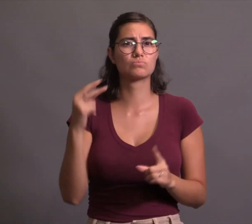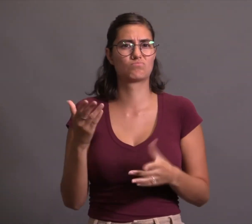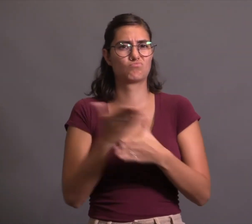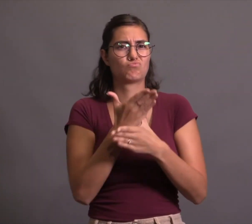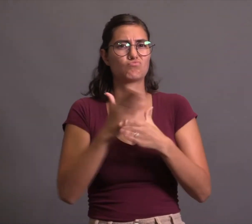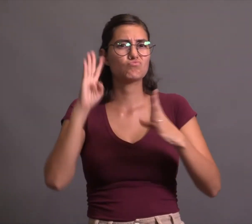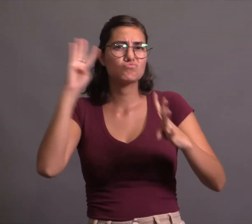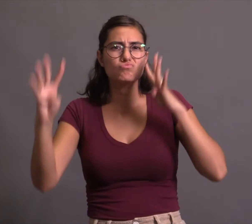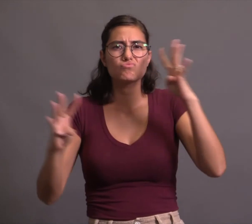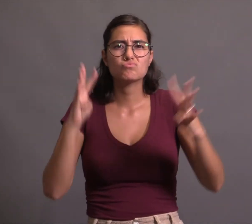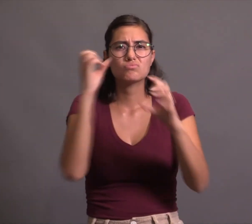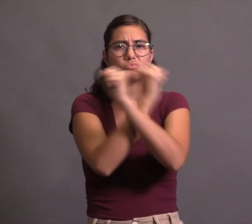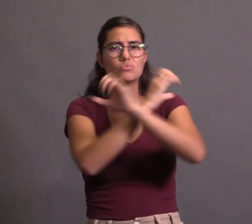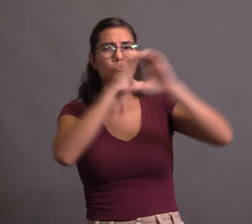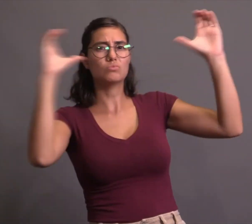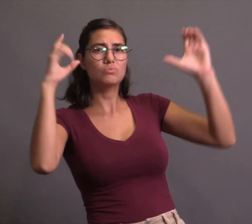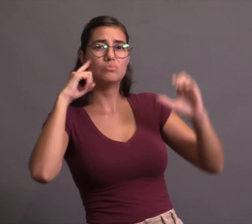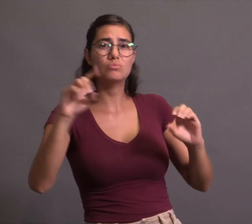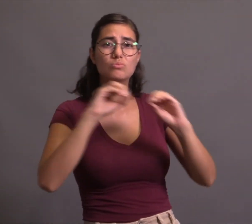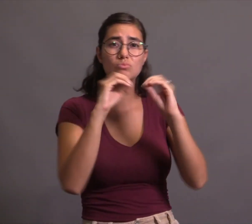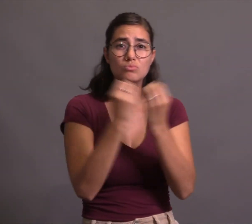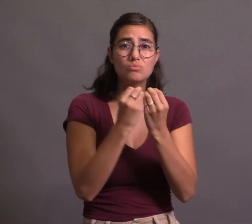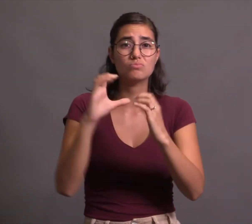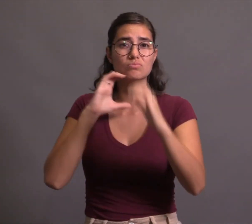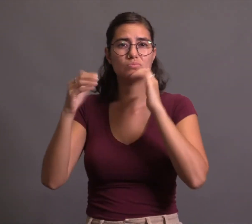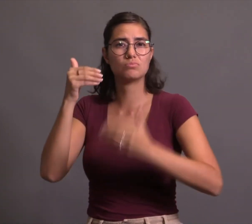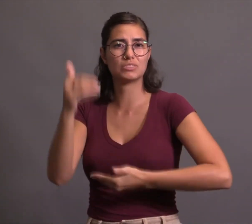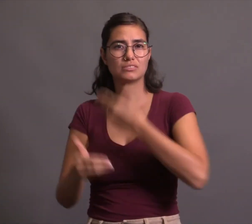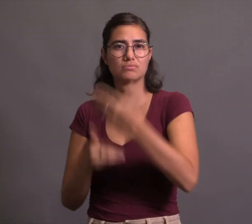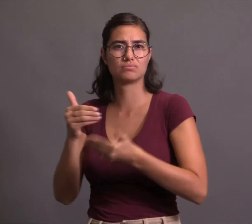Create a shared vision for the organization & communicate progress.